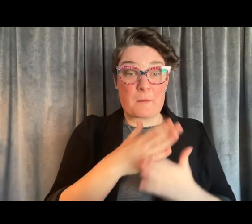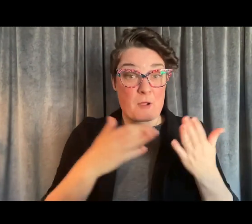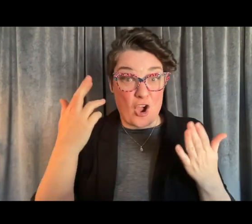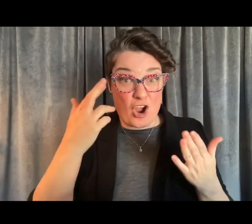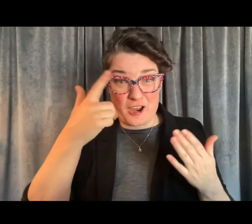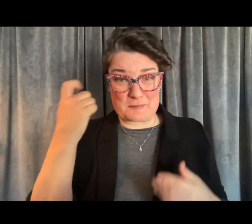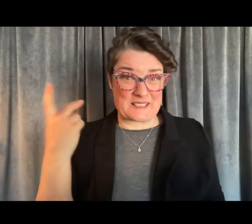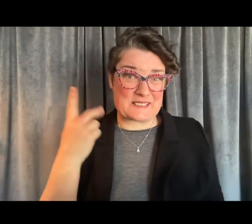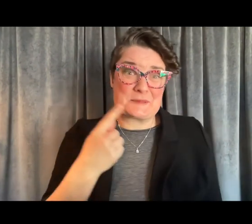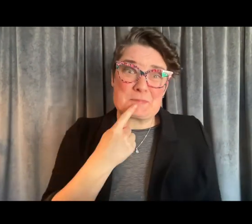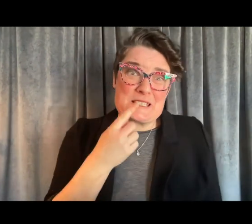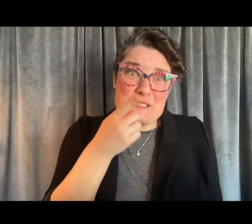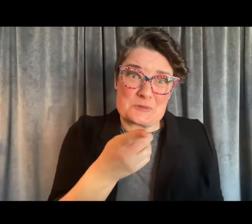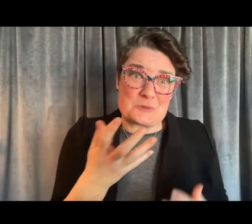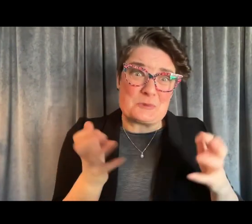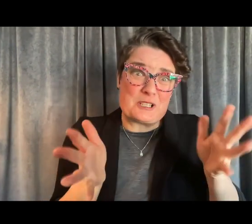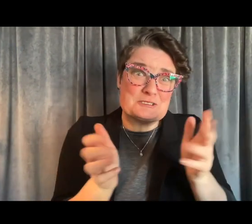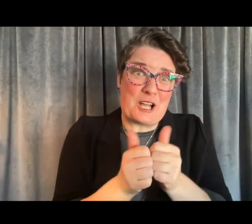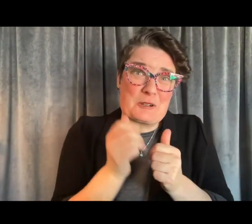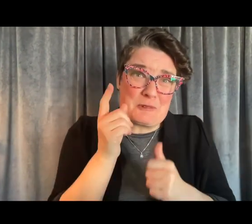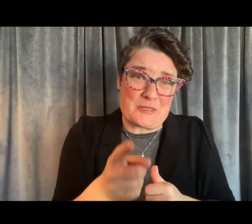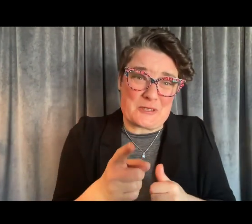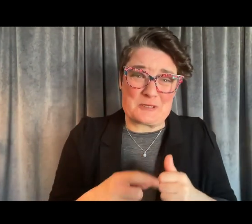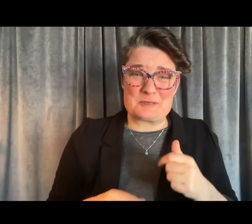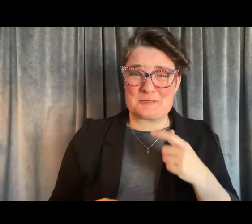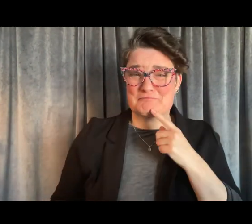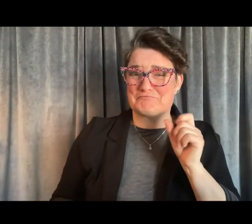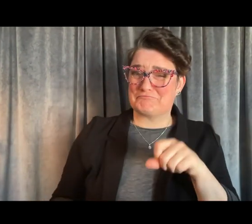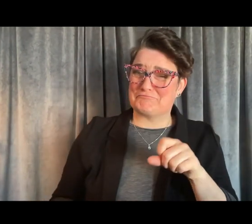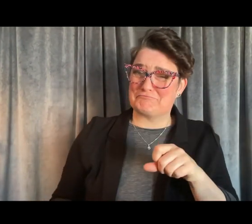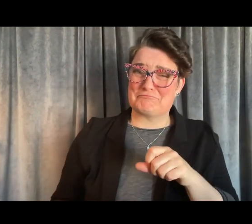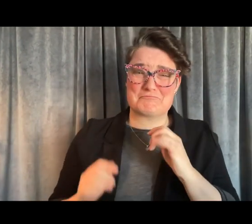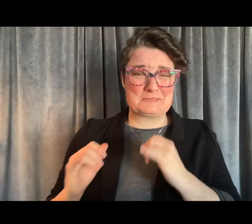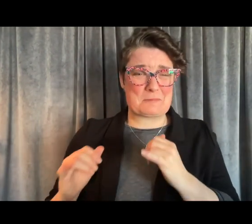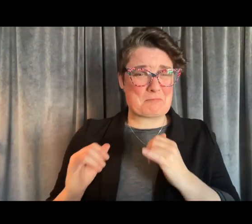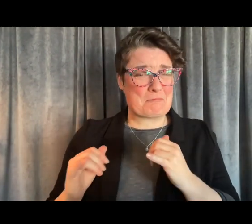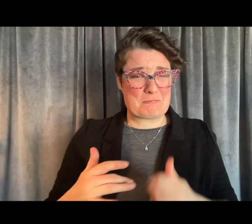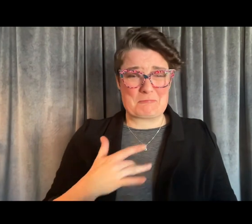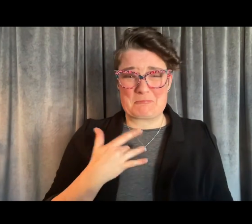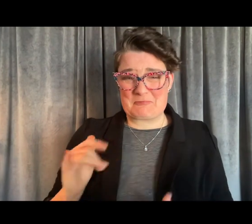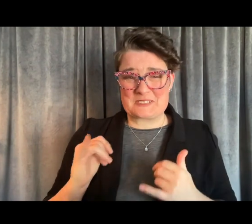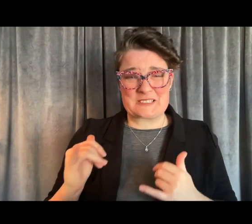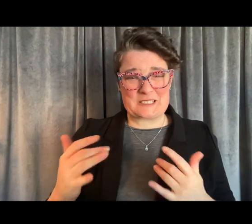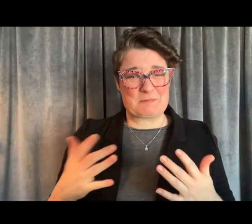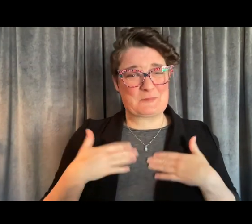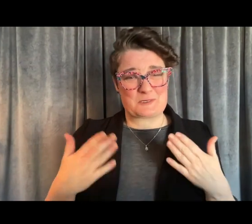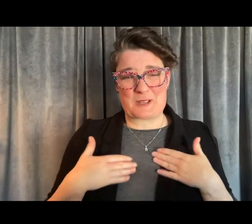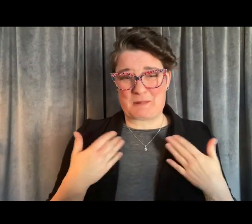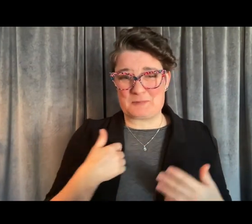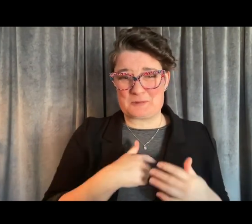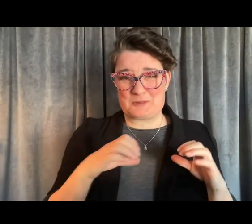Rebekah: In part because we just miss you and wanna talk to you. Socket: Yeah. It's so mutual. I'm so happy that we're doing this,